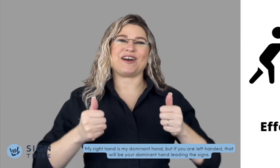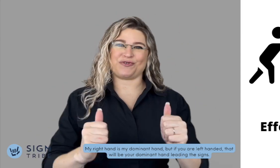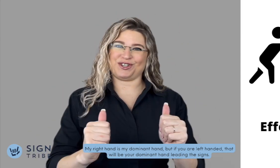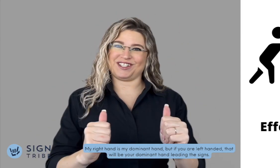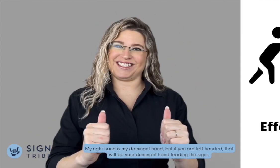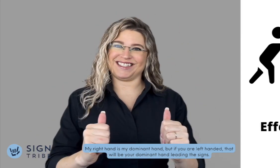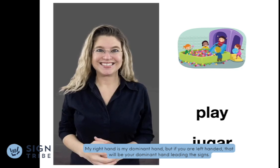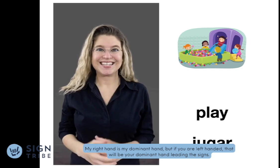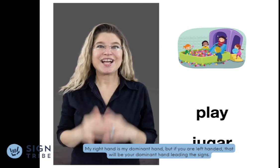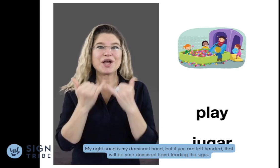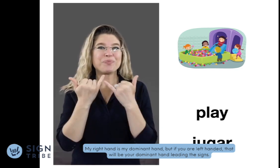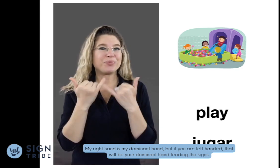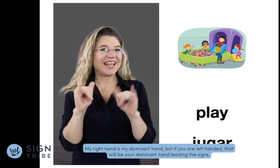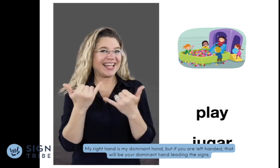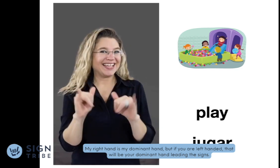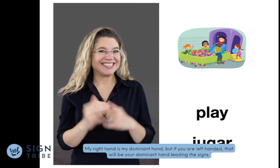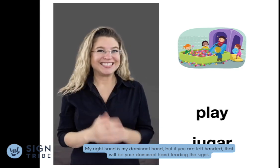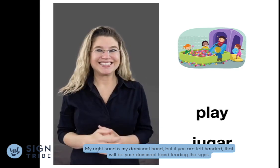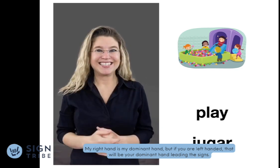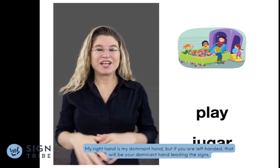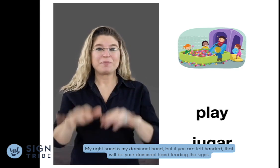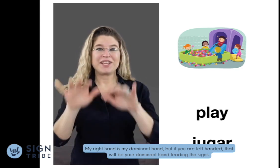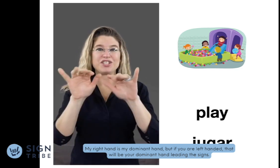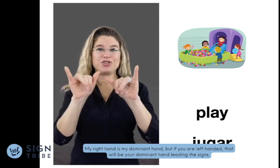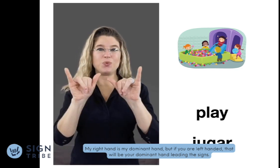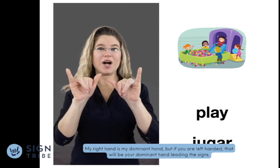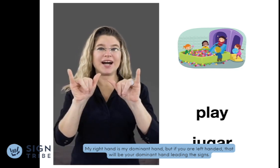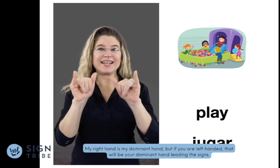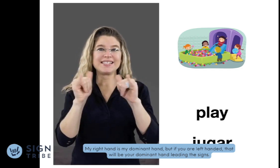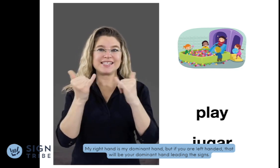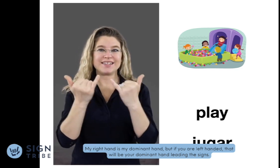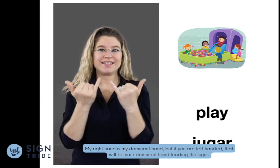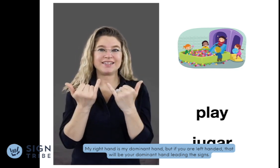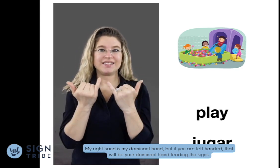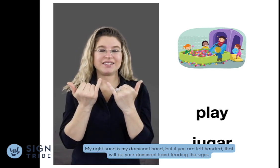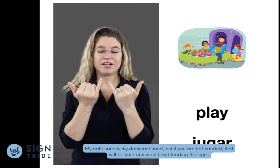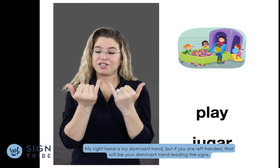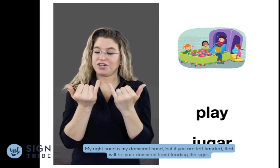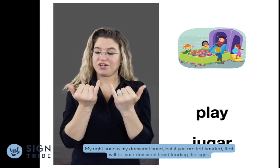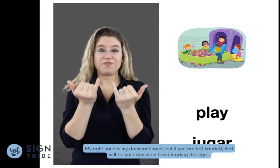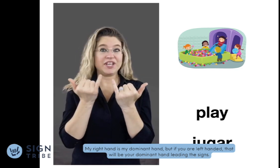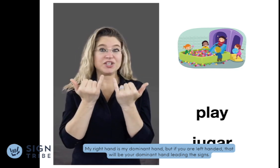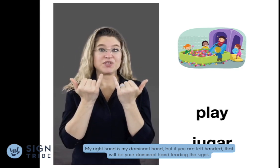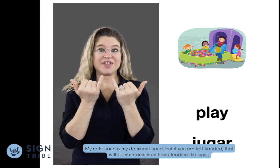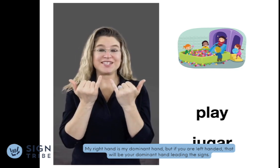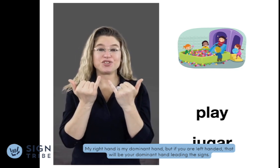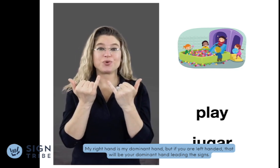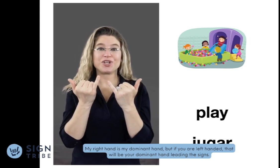Effort. Play. Make two Y's. Turn your fingers facing towards you